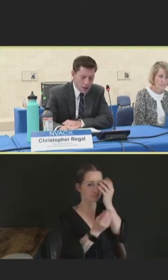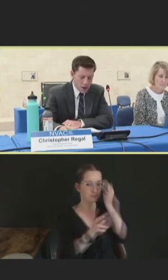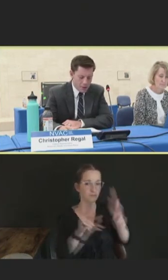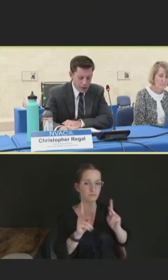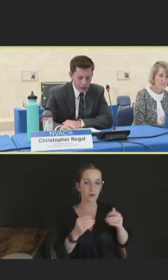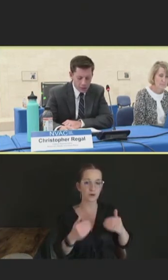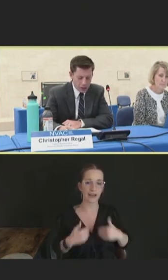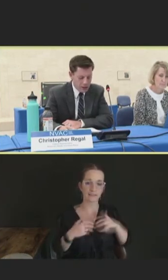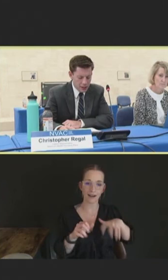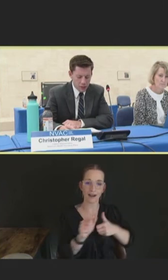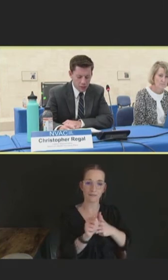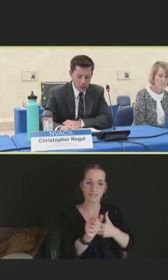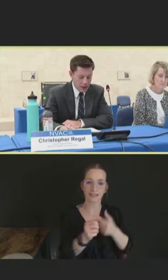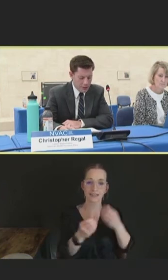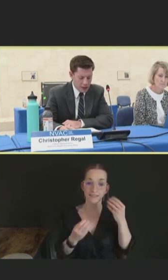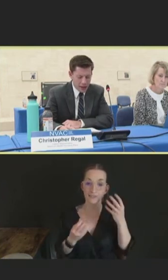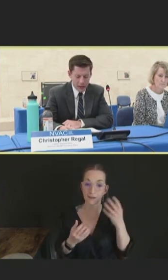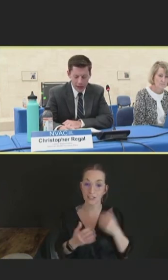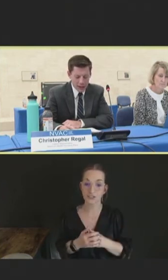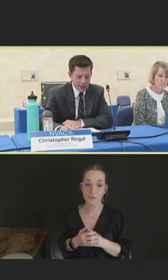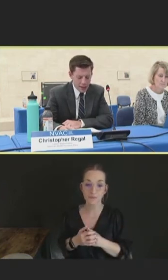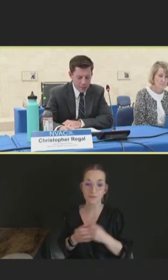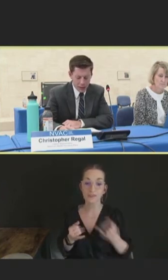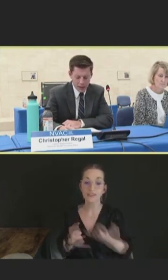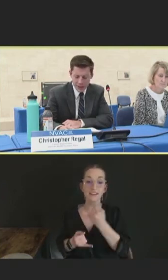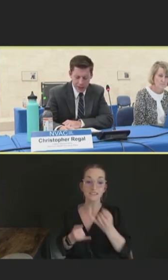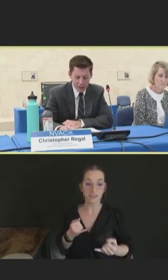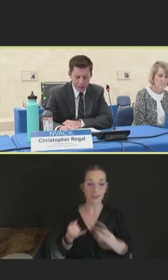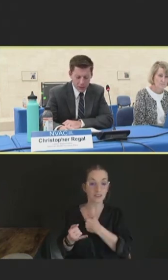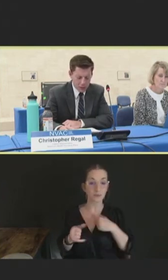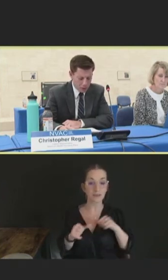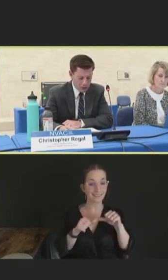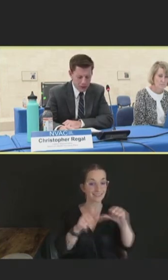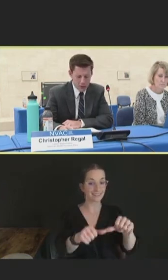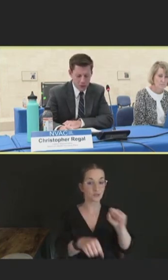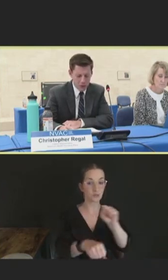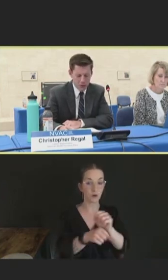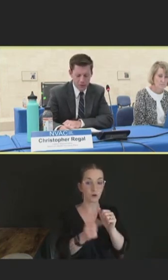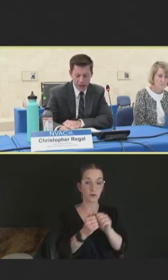Finally, we continue to work with NVAC, ACIP and state federal authorities to ensure that